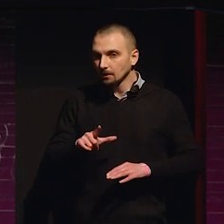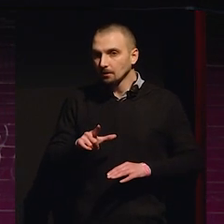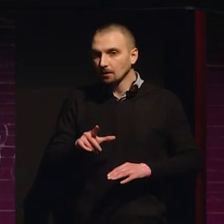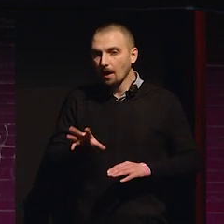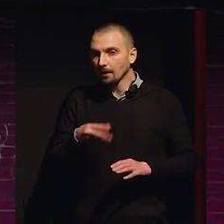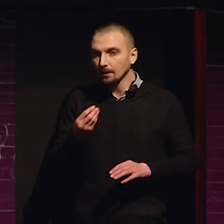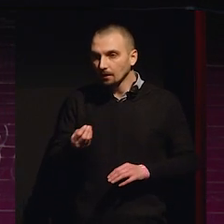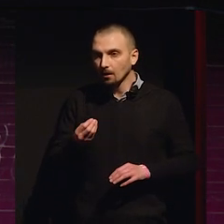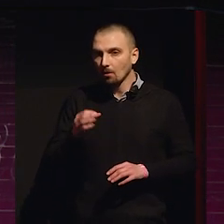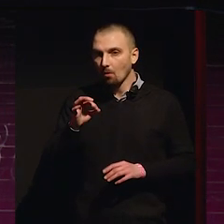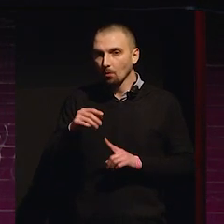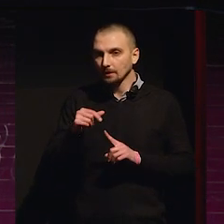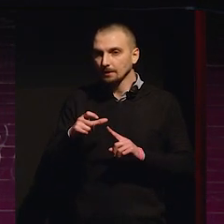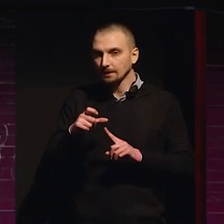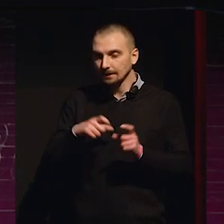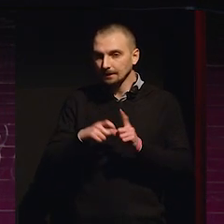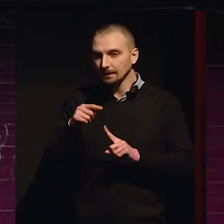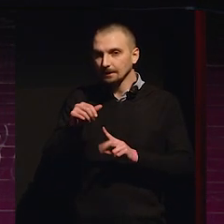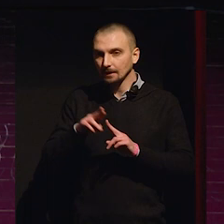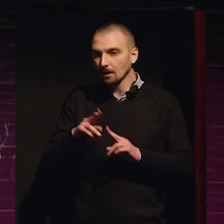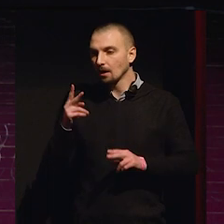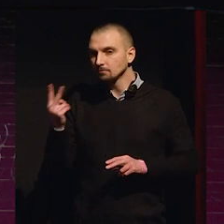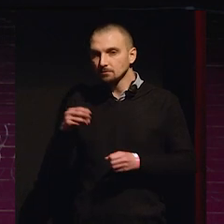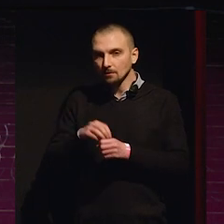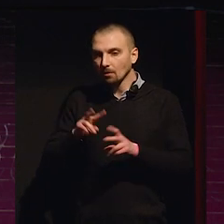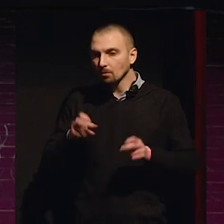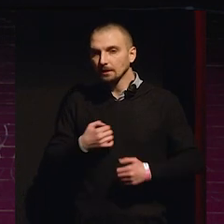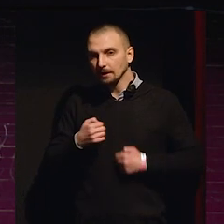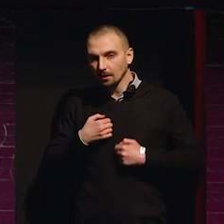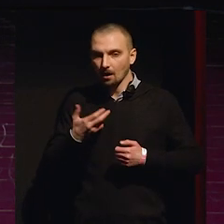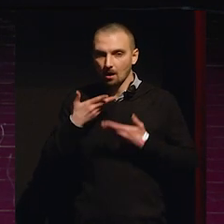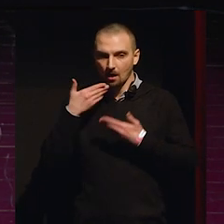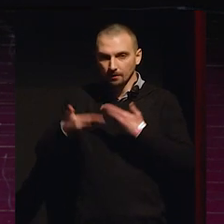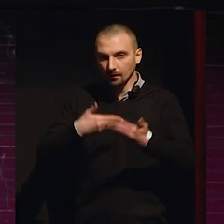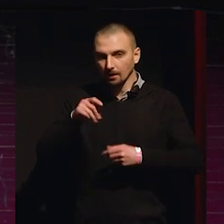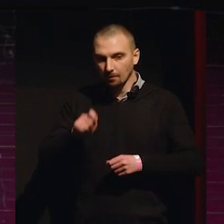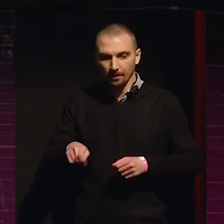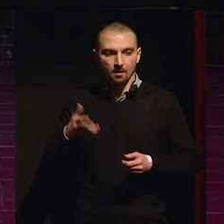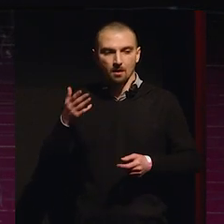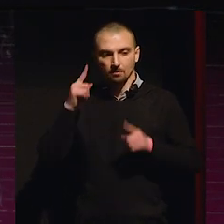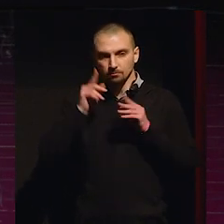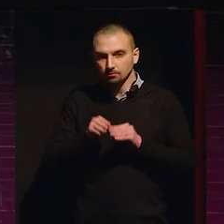to trust autistics, try to amplify their voices when we find those voices, and always keep in mind that